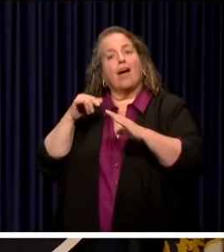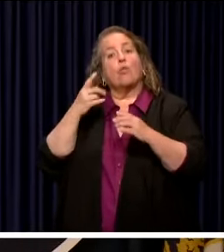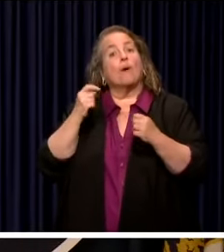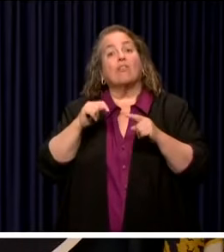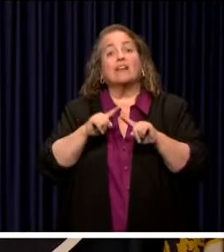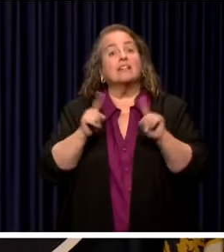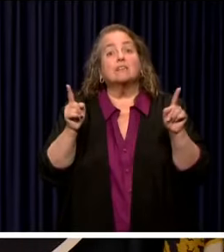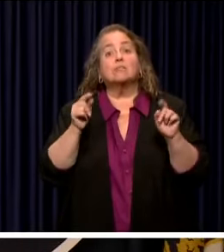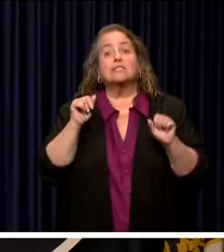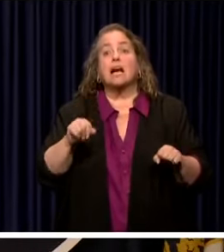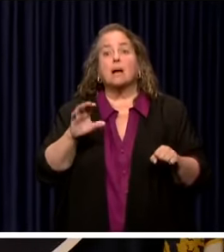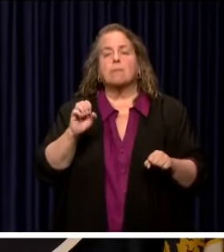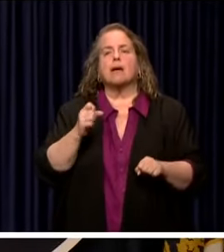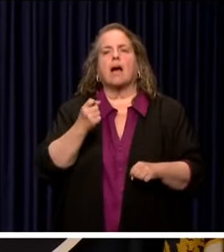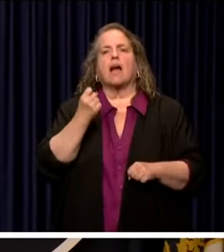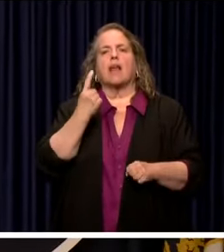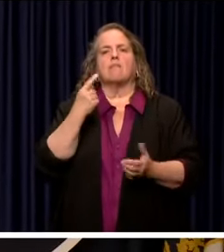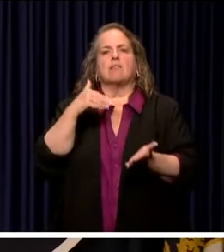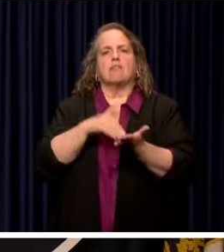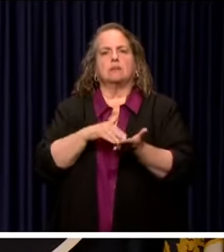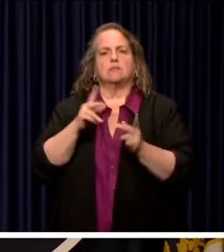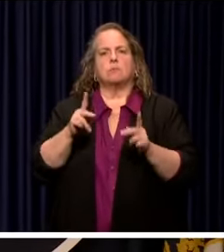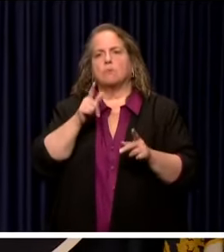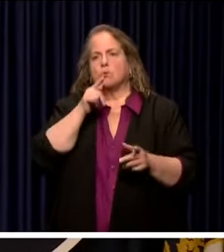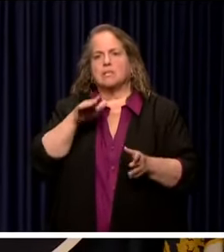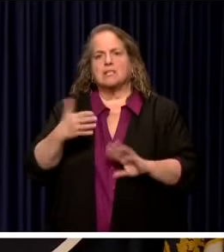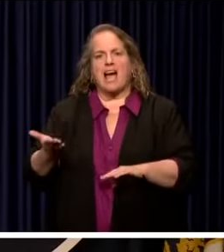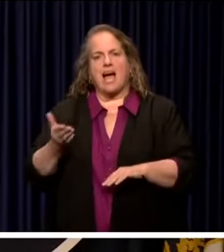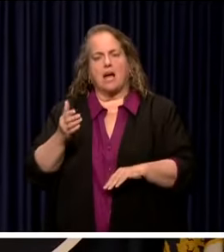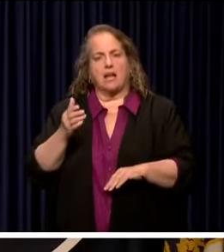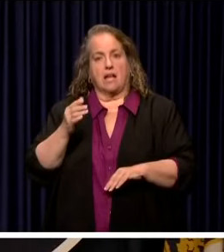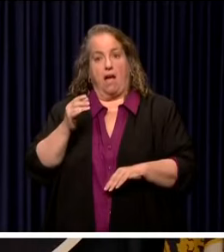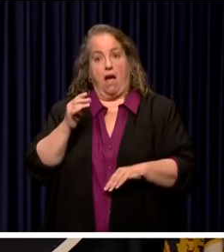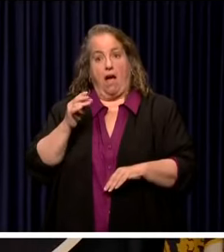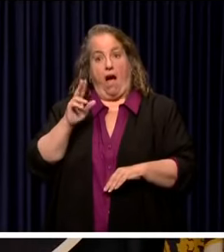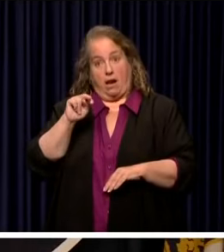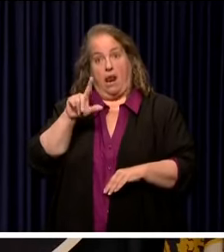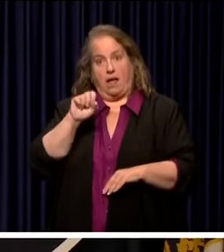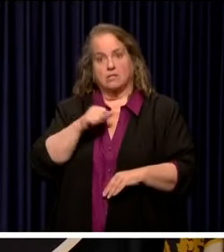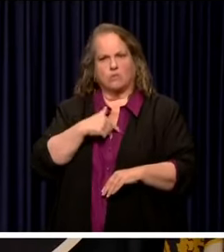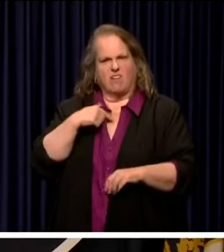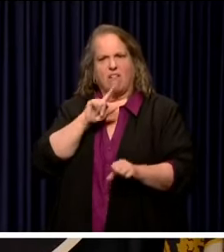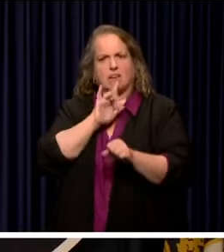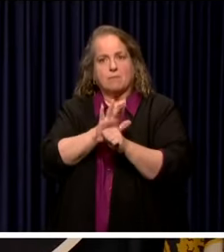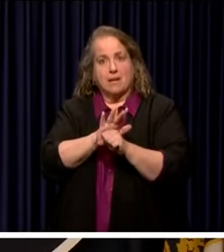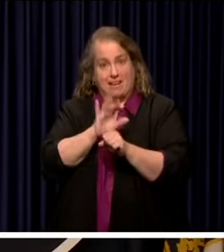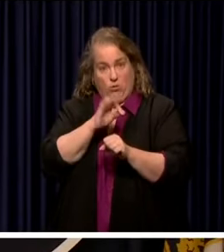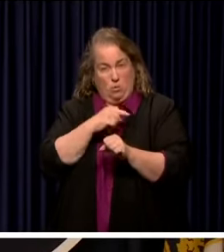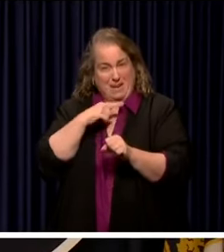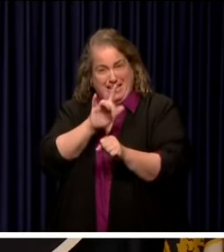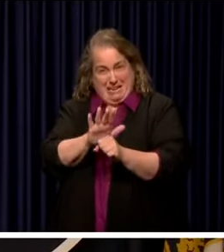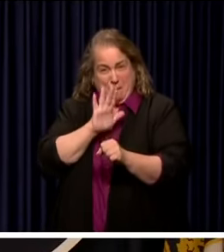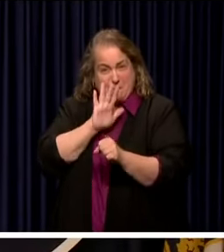WASH YOUR HANDS. DON'T CHEAT. DISINFECT SURFACES. APPLY FOR BENEFITS.